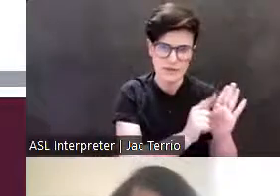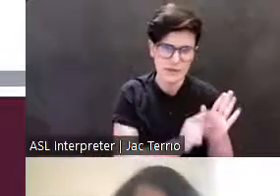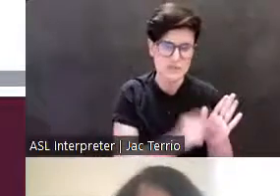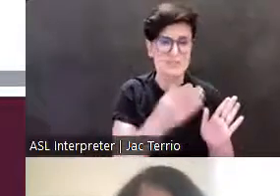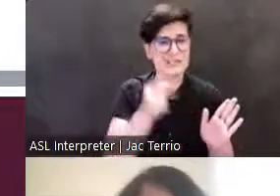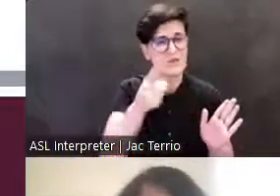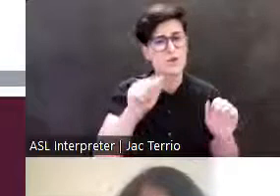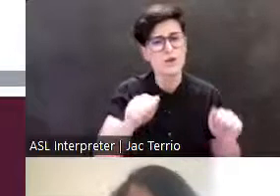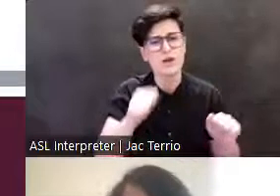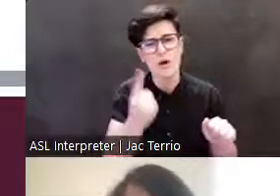That's us.